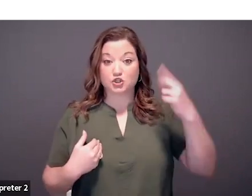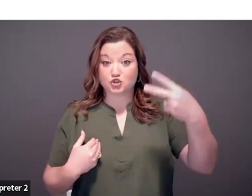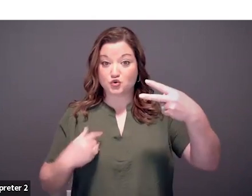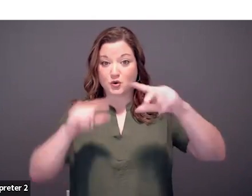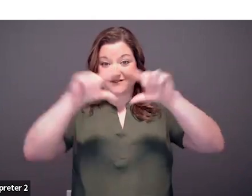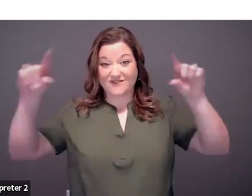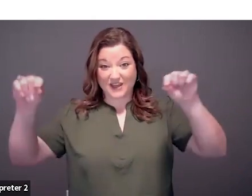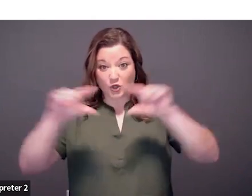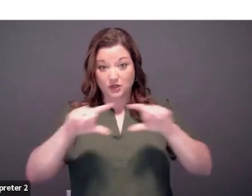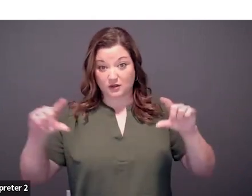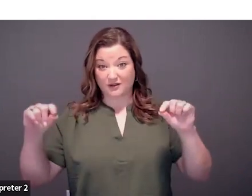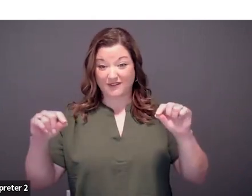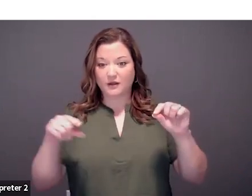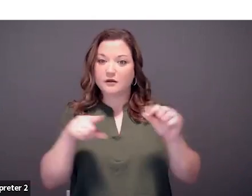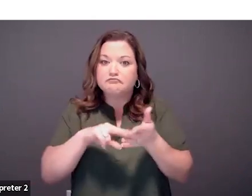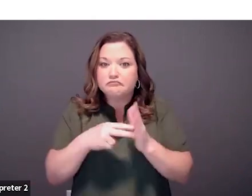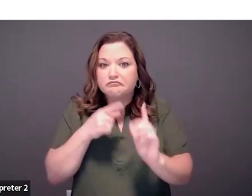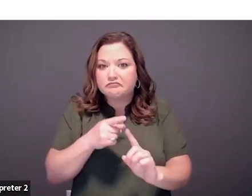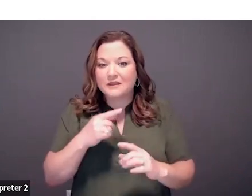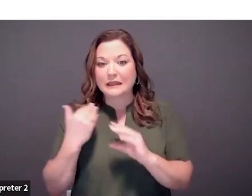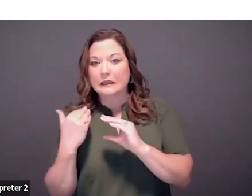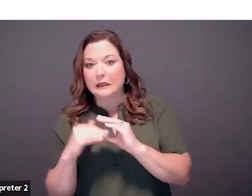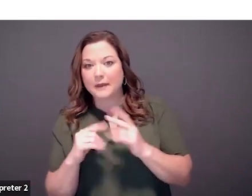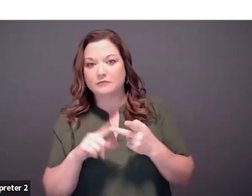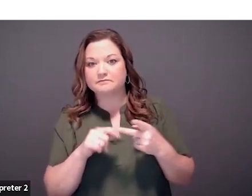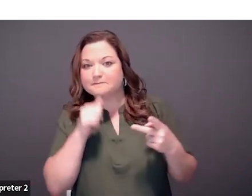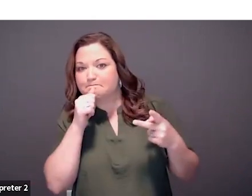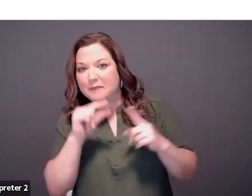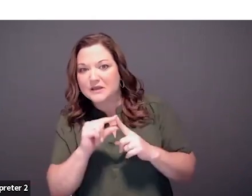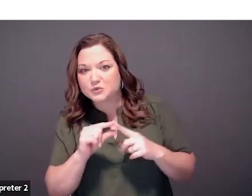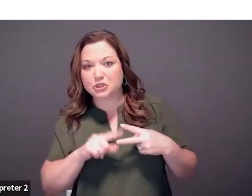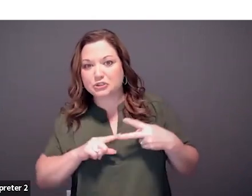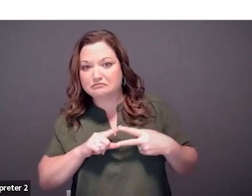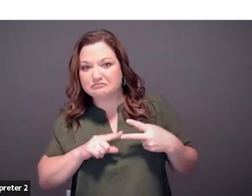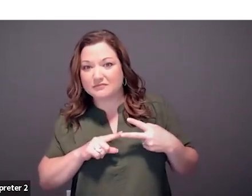The intention is an email and a password field. However, there are no labels.